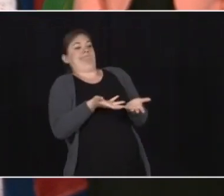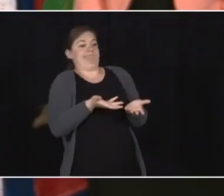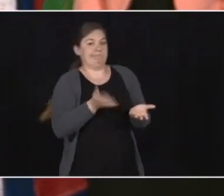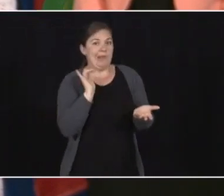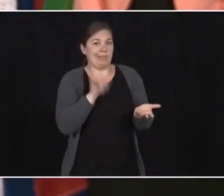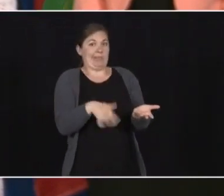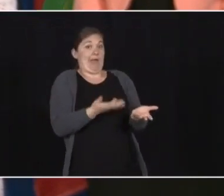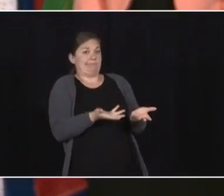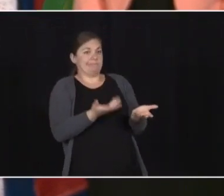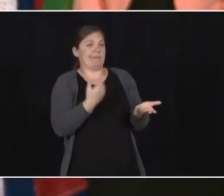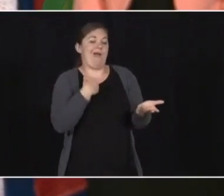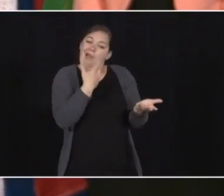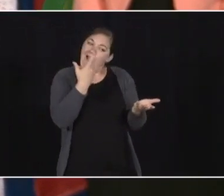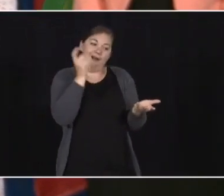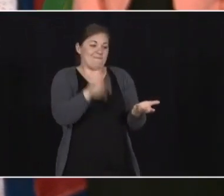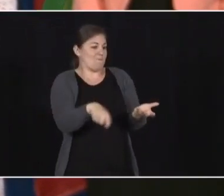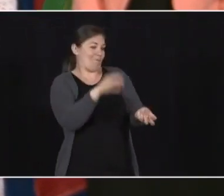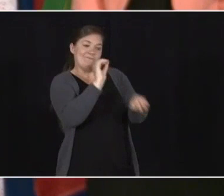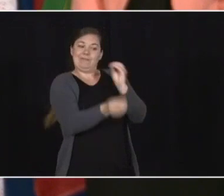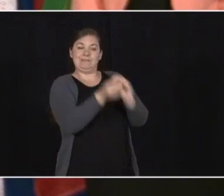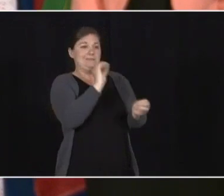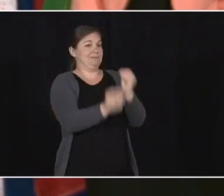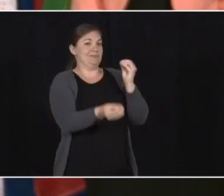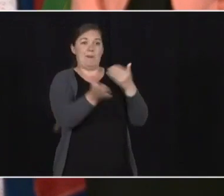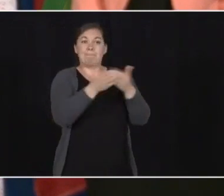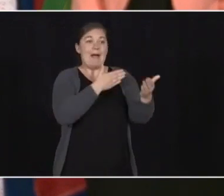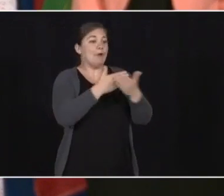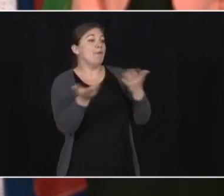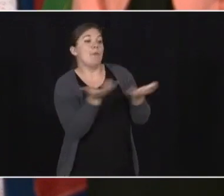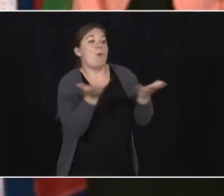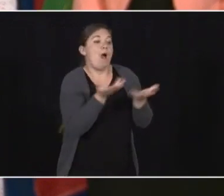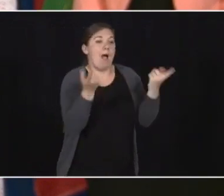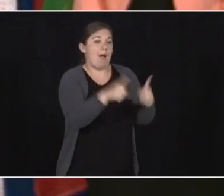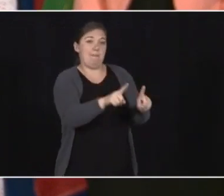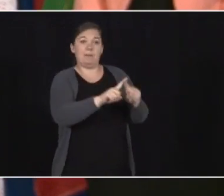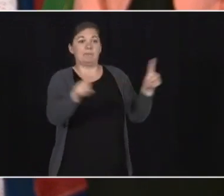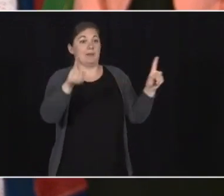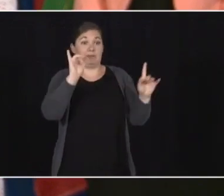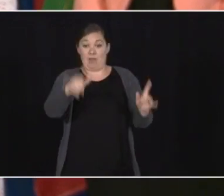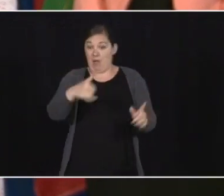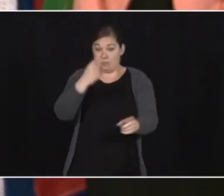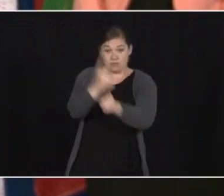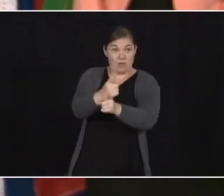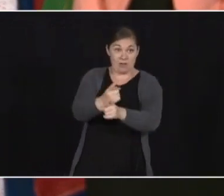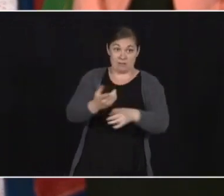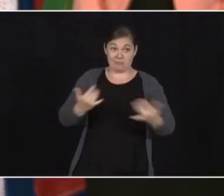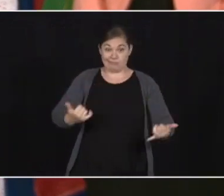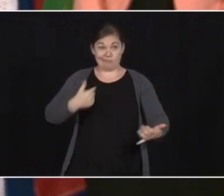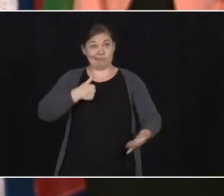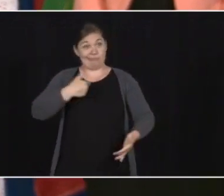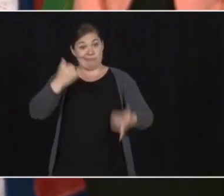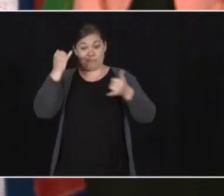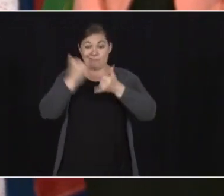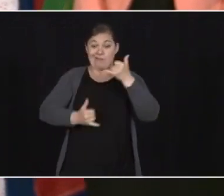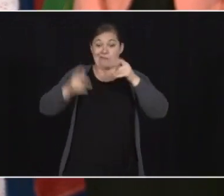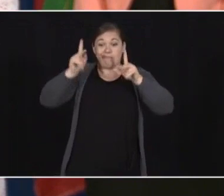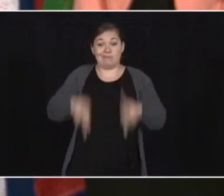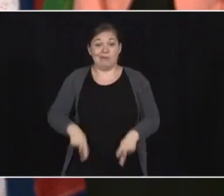I'm going to fix the system no matter what it takes. You are right, the buck stops with me. I take ownership. I take full ownership of this.